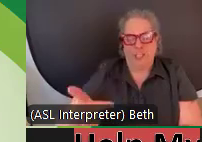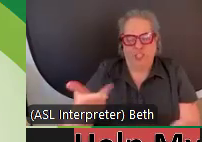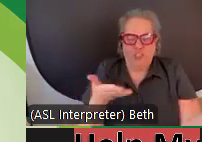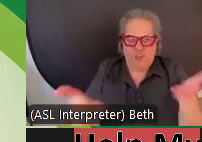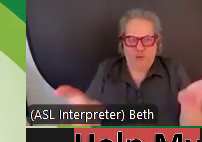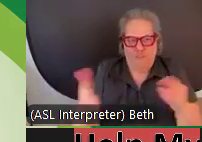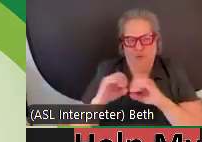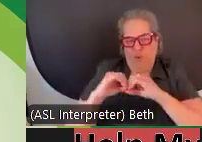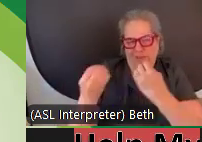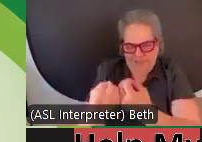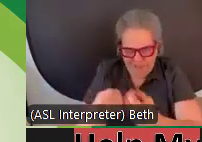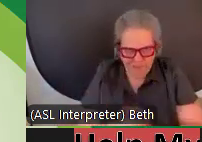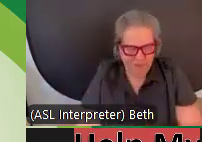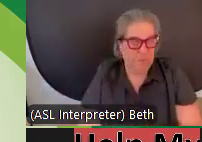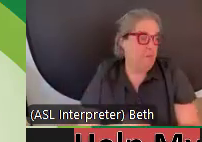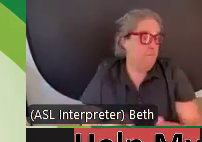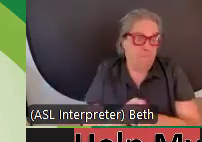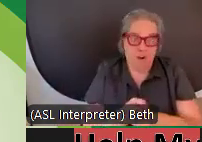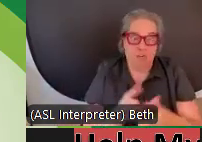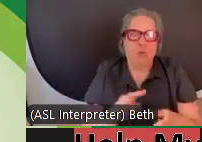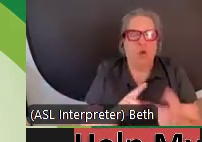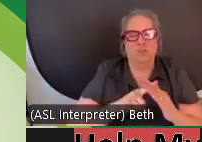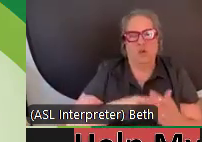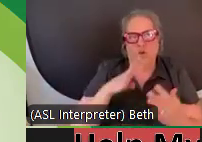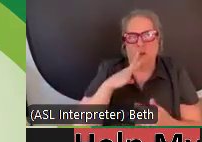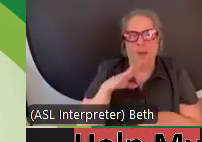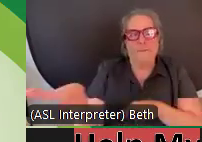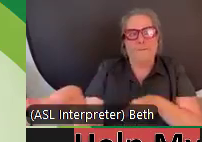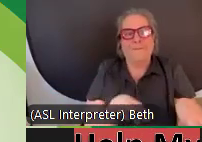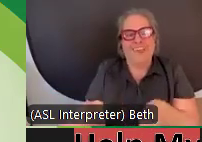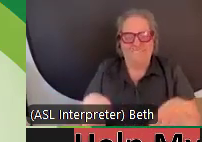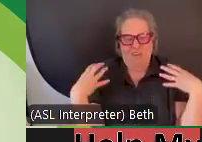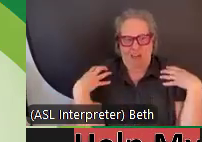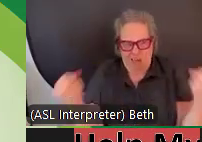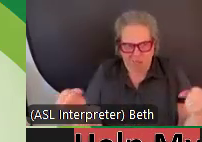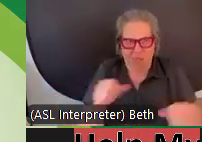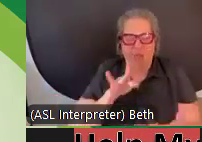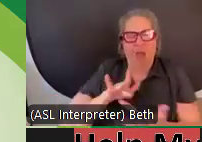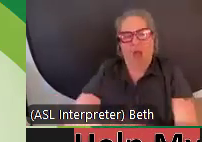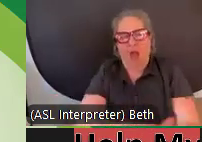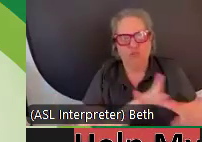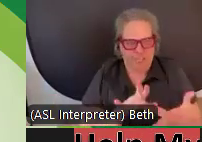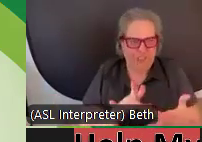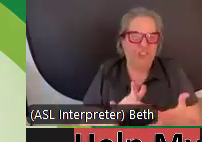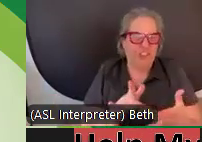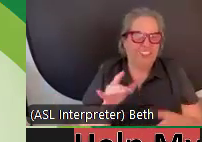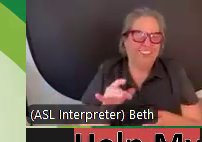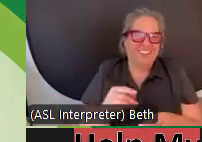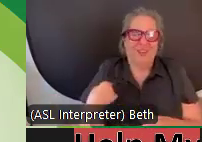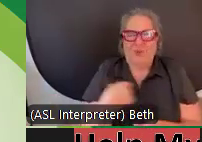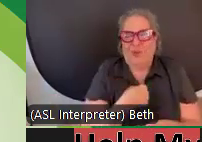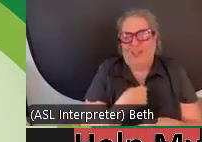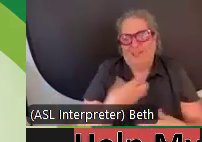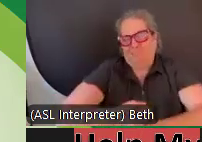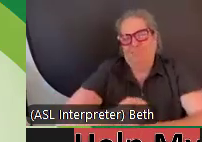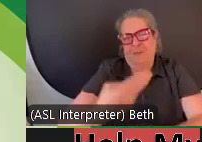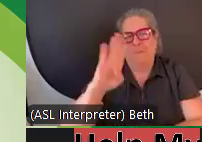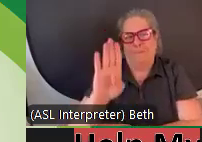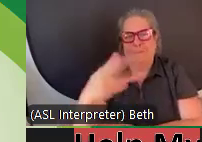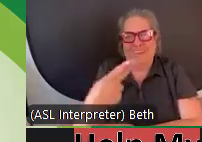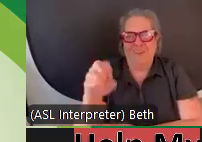But first, I want to start with Behavioral Health Outreach For Aging Populations or BHOAP as they're called in the state, we love our acronyms.